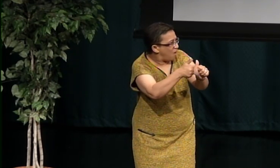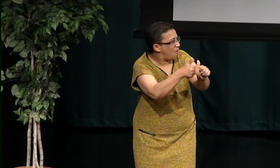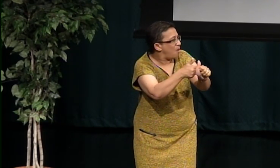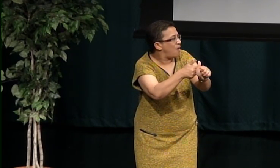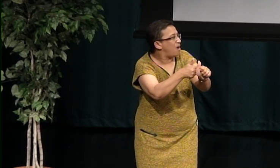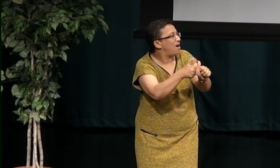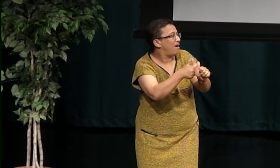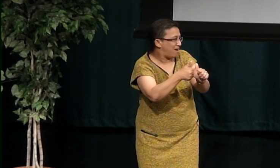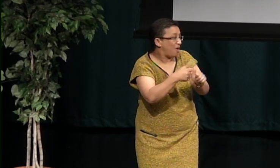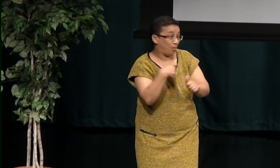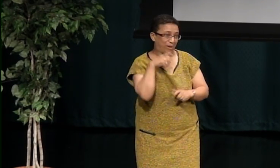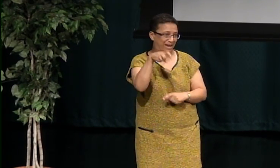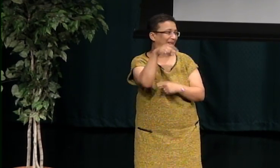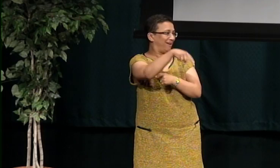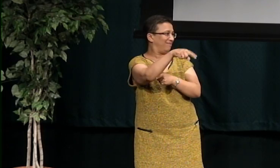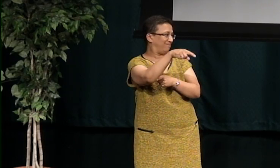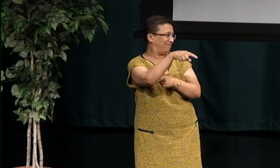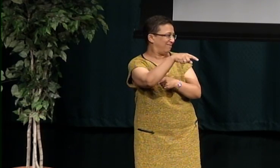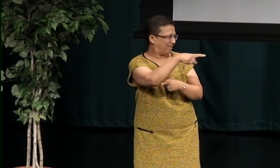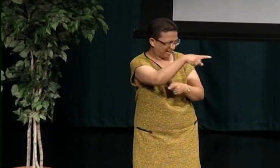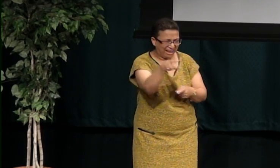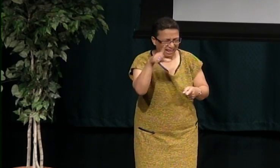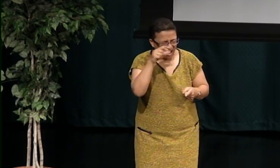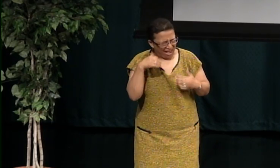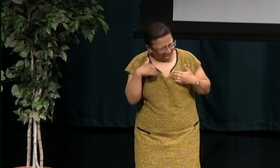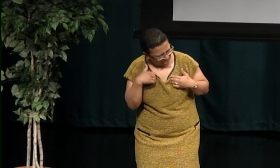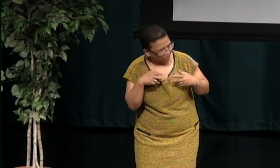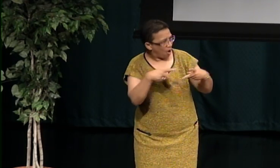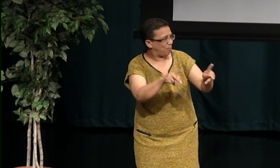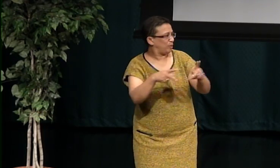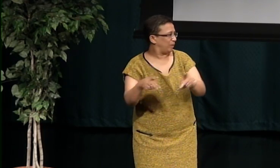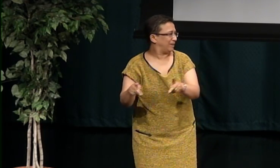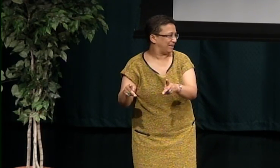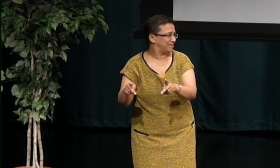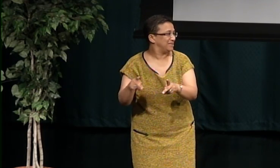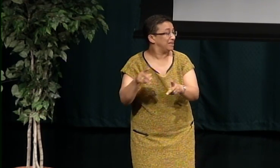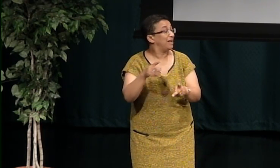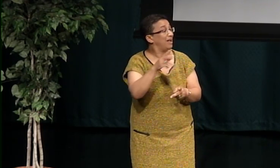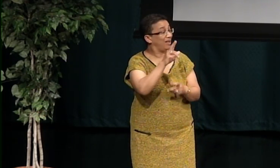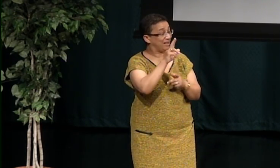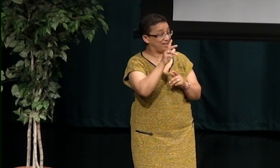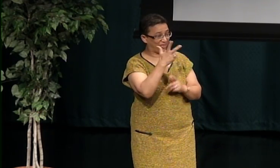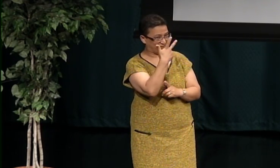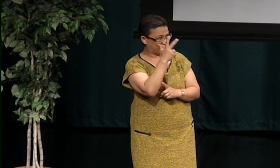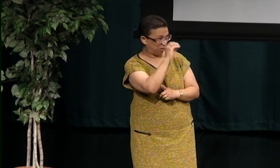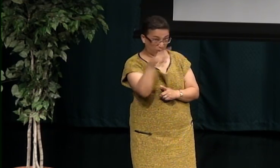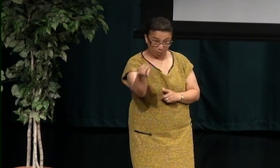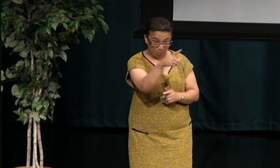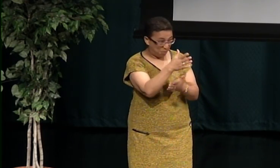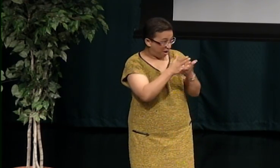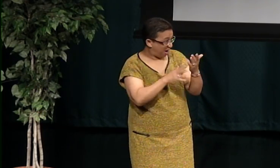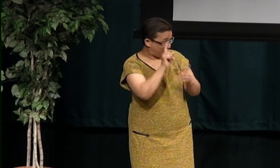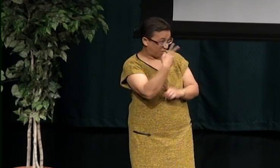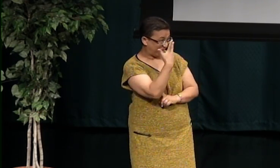They need to know that they have a path that they can follow. Gallaudet offers all of those opportunities